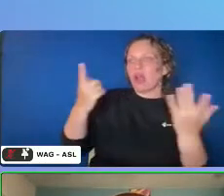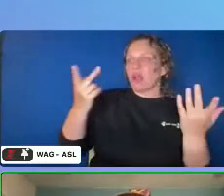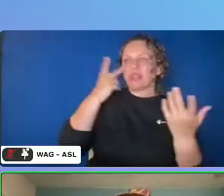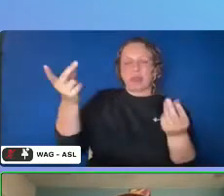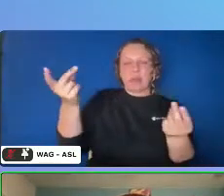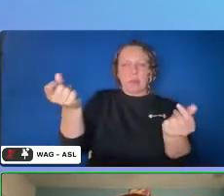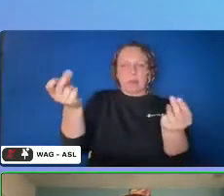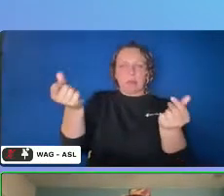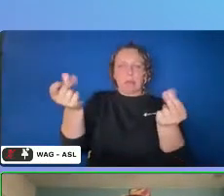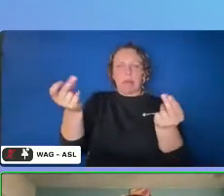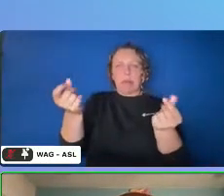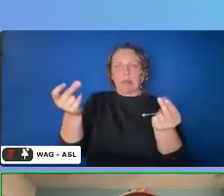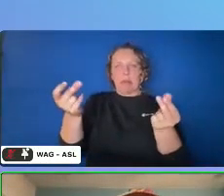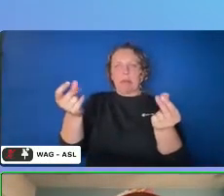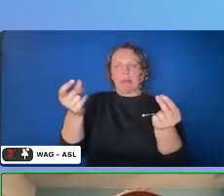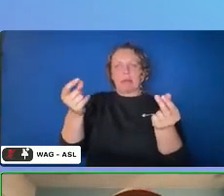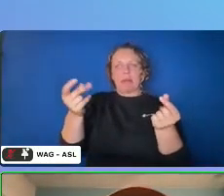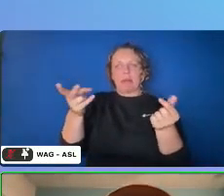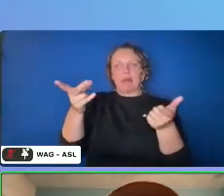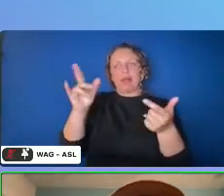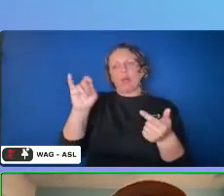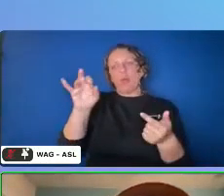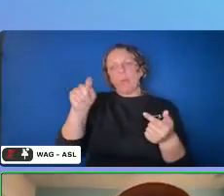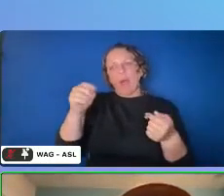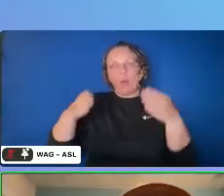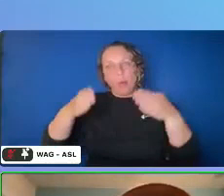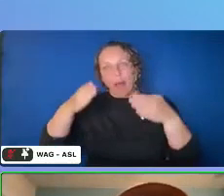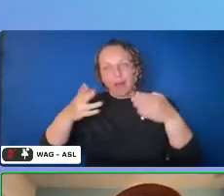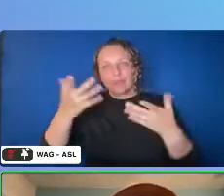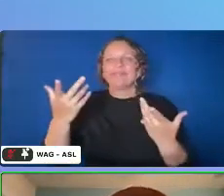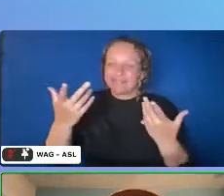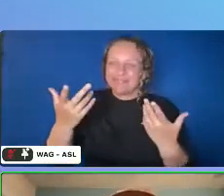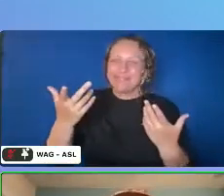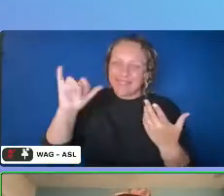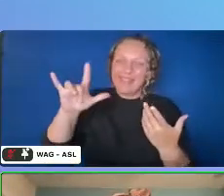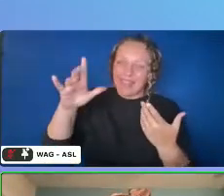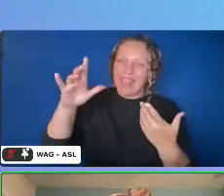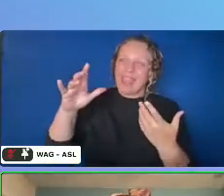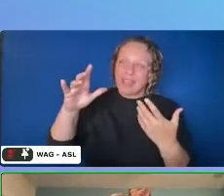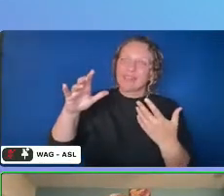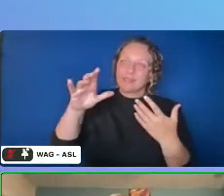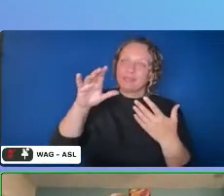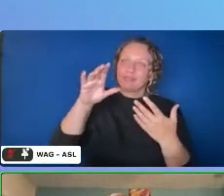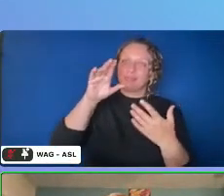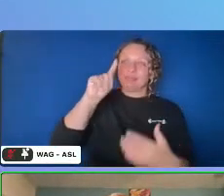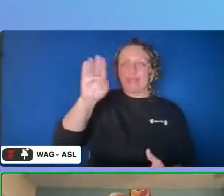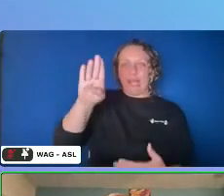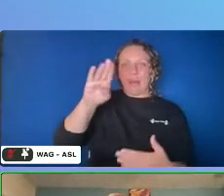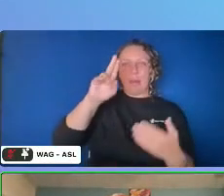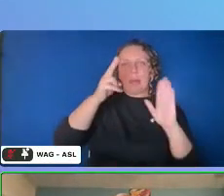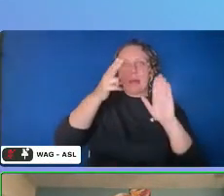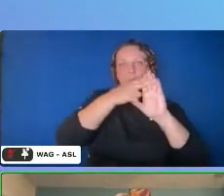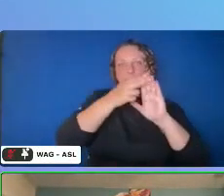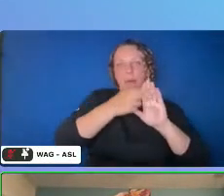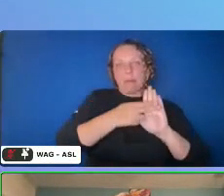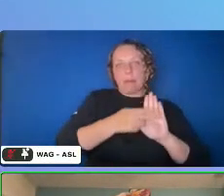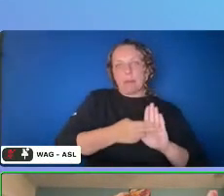the robots are tabbing through the page. As it tabs through, each tab stop gets its own highlight with a little enumeration of its sequence.